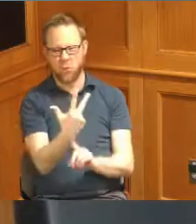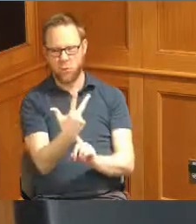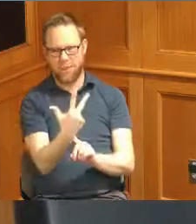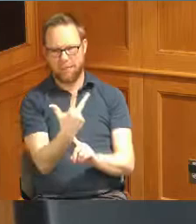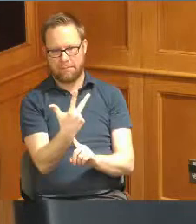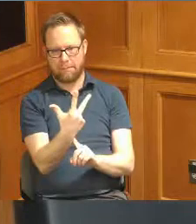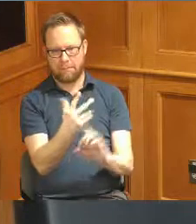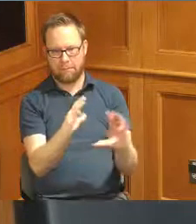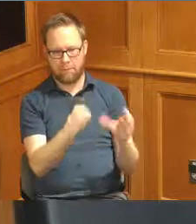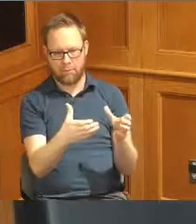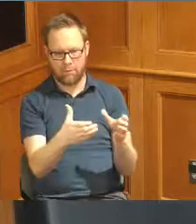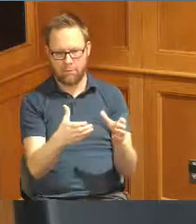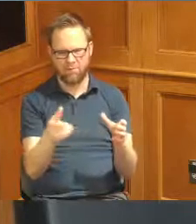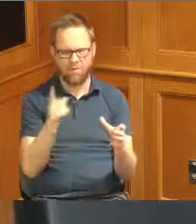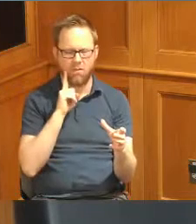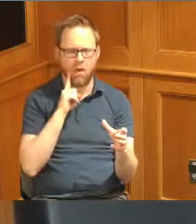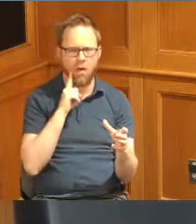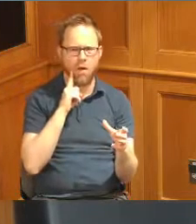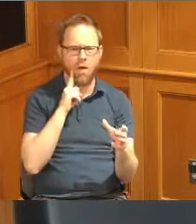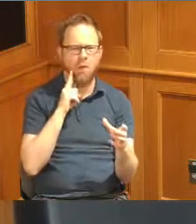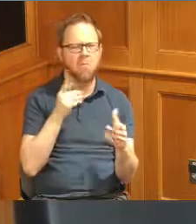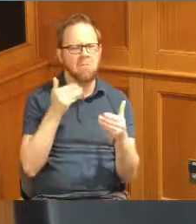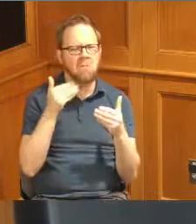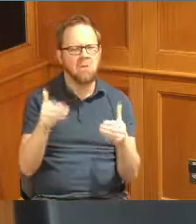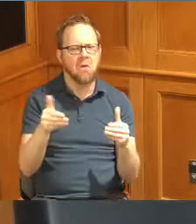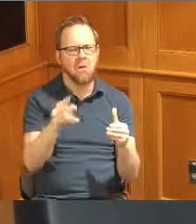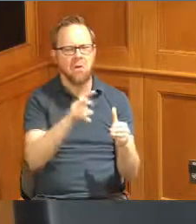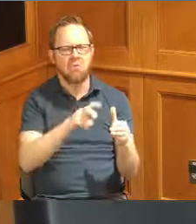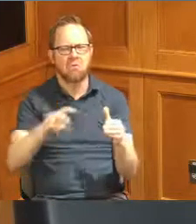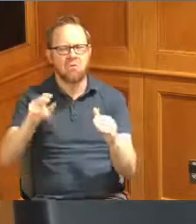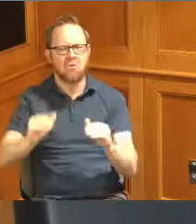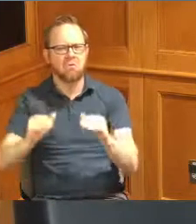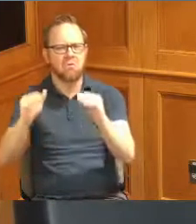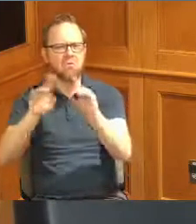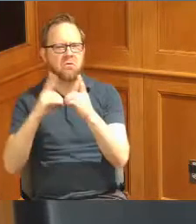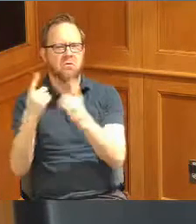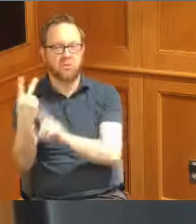and then they said we'll get them let's put them in division two and they now they went